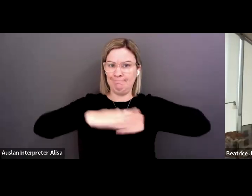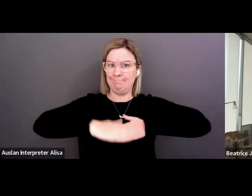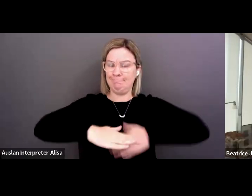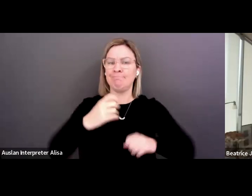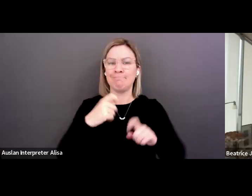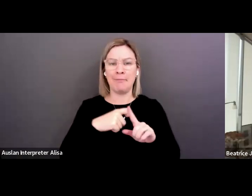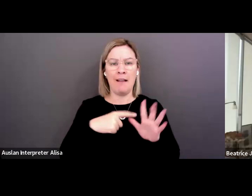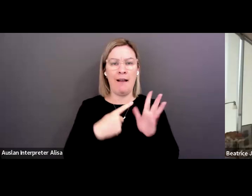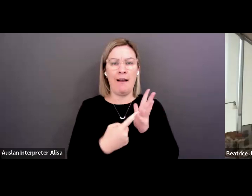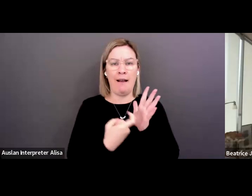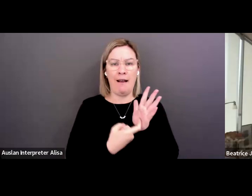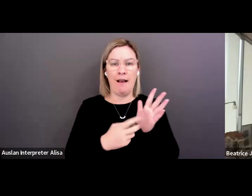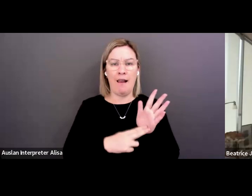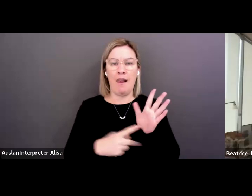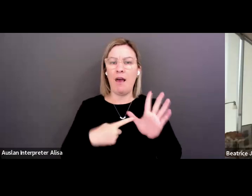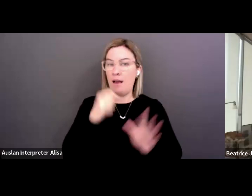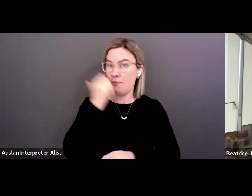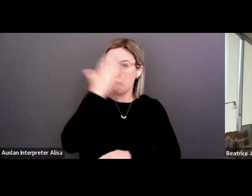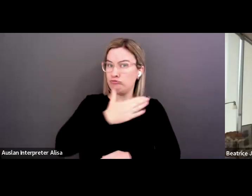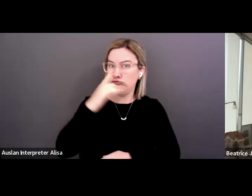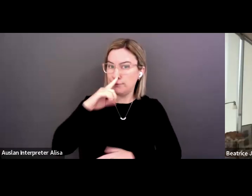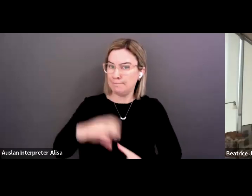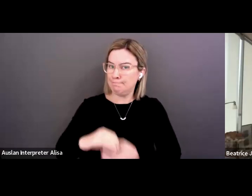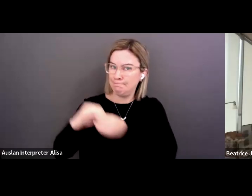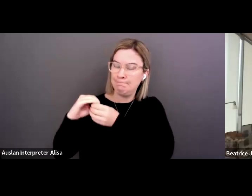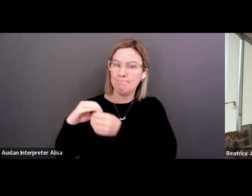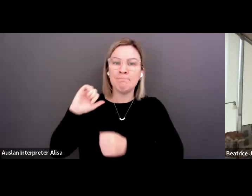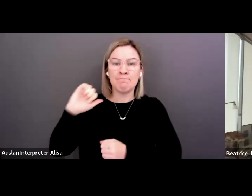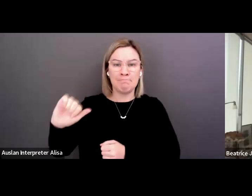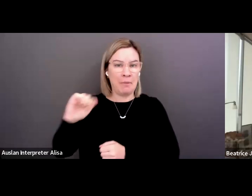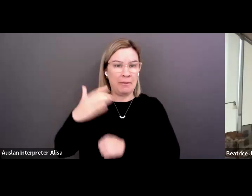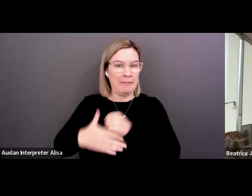it's linked to the climate crisis. I'd like to acknowledge I'm standing on